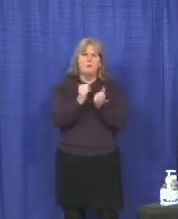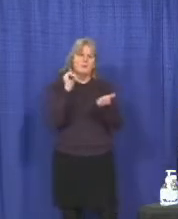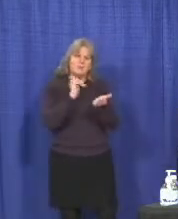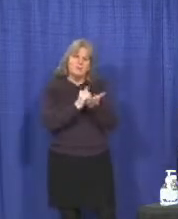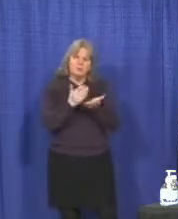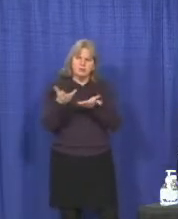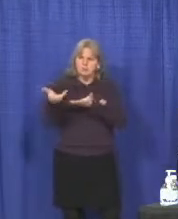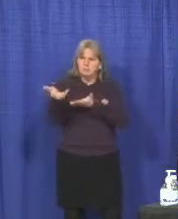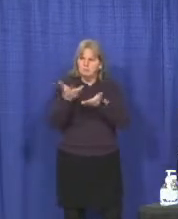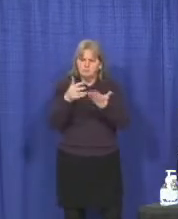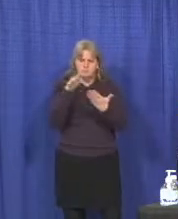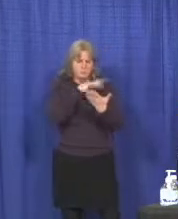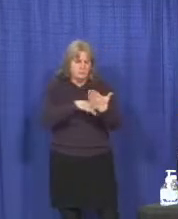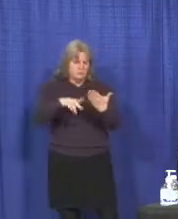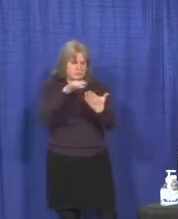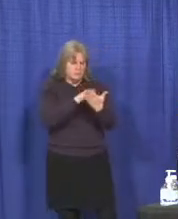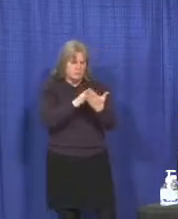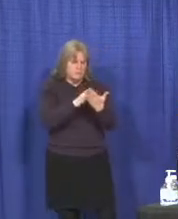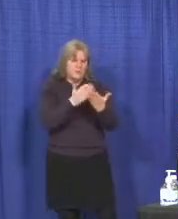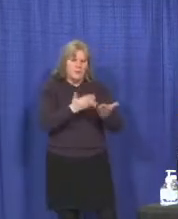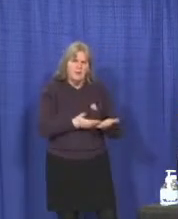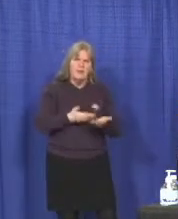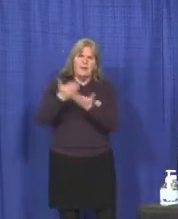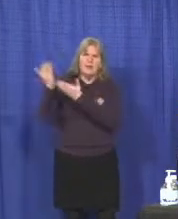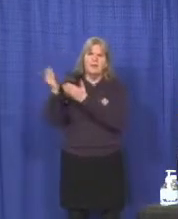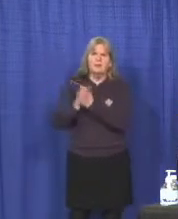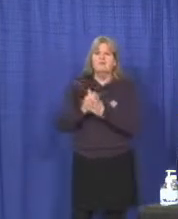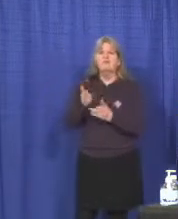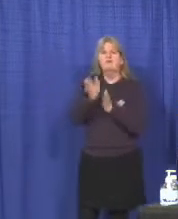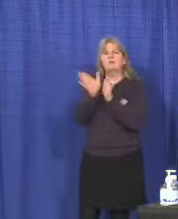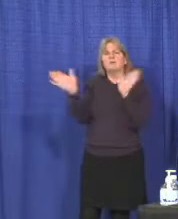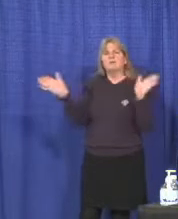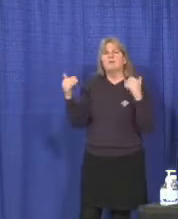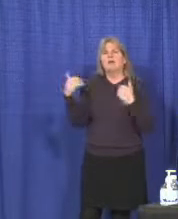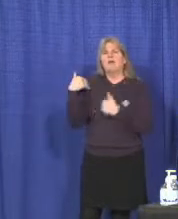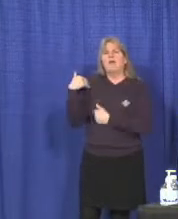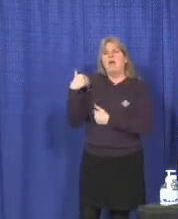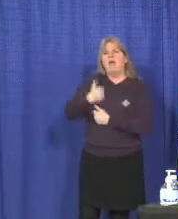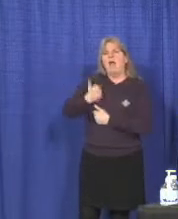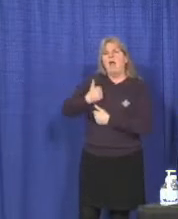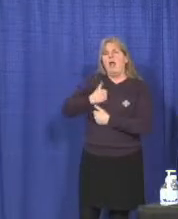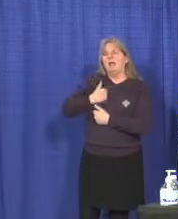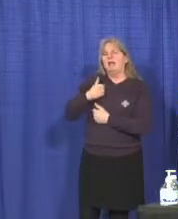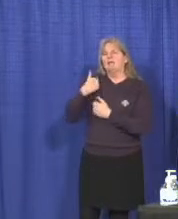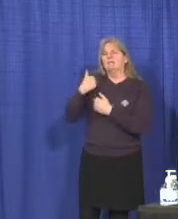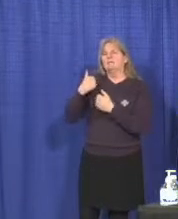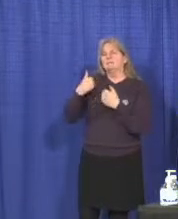review the documentation. And that table a so-called